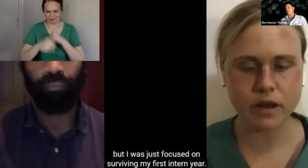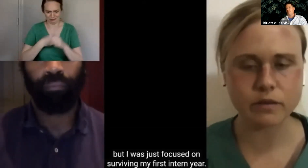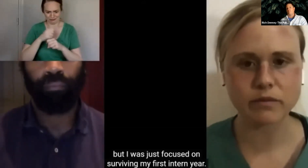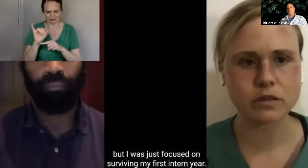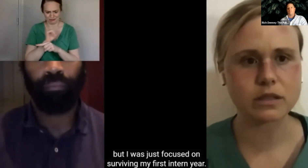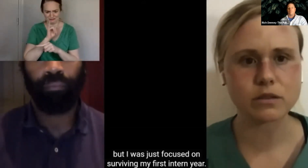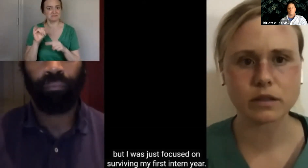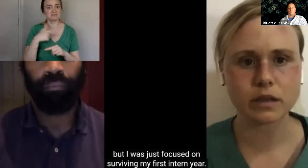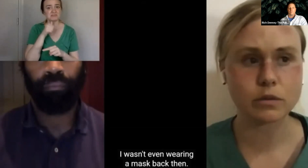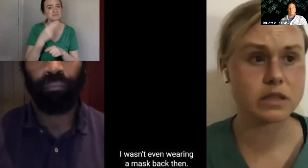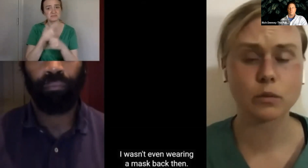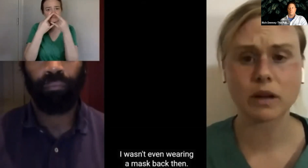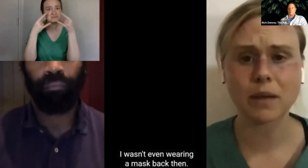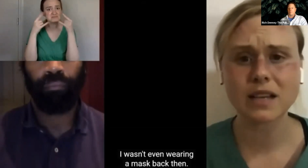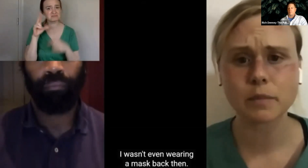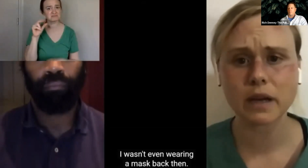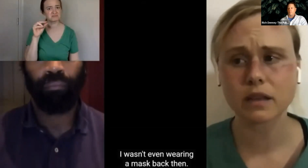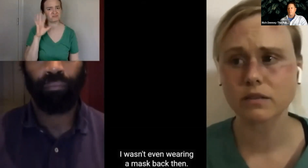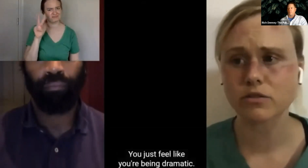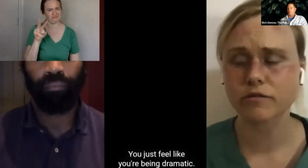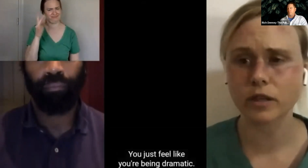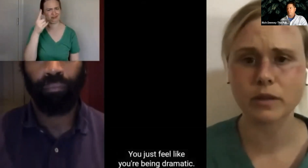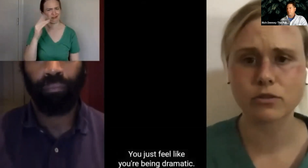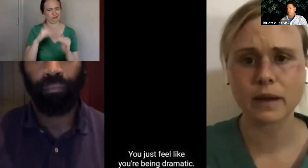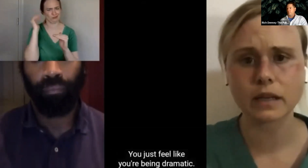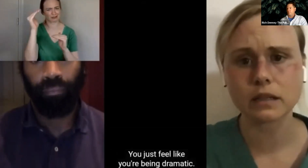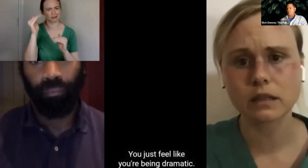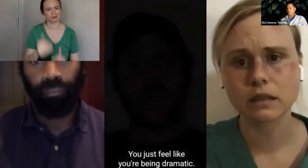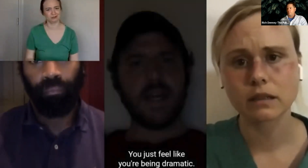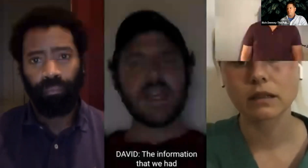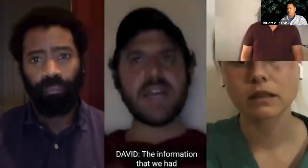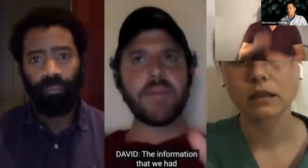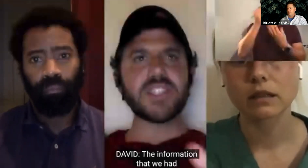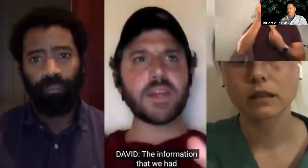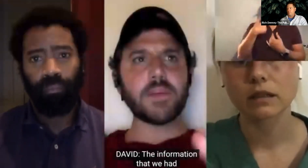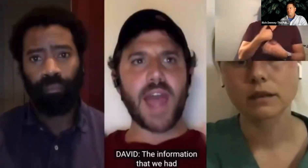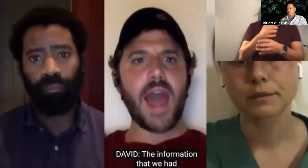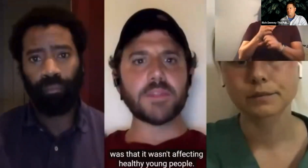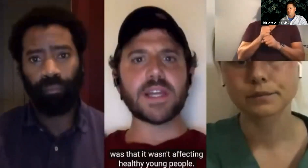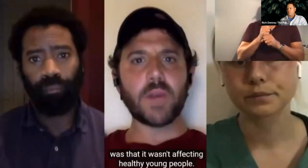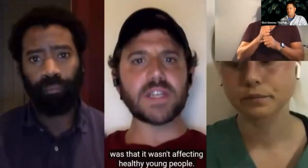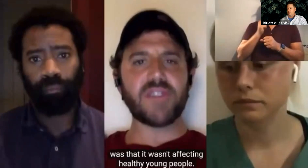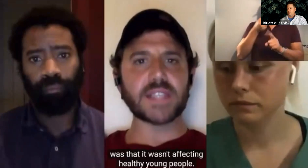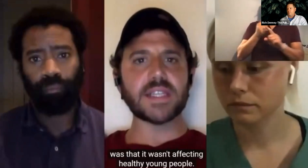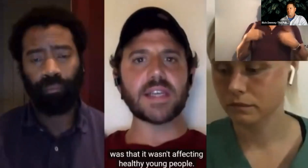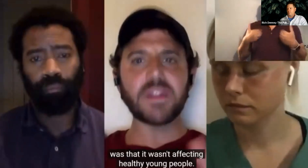surviving my first intern year, I wasn't even wearing a mask back then. You just feel like you're being dramatic. The information that we had was that it wasn't affecting healthy